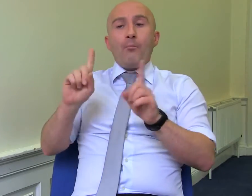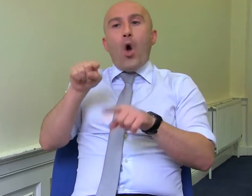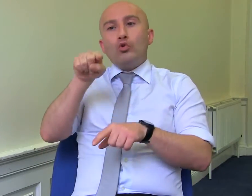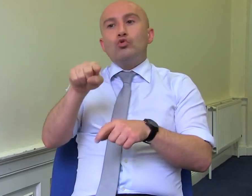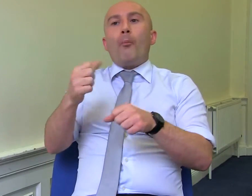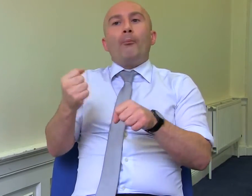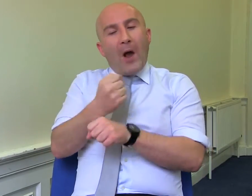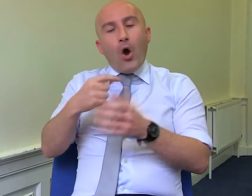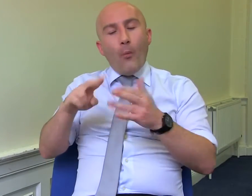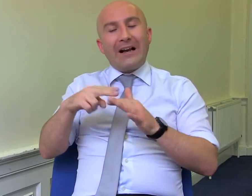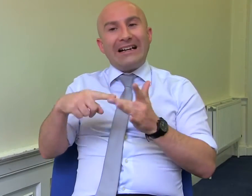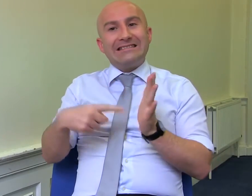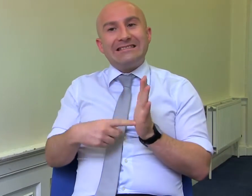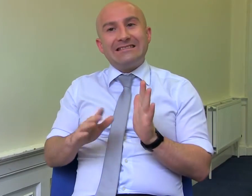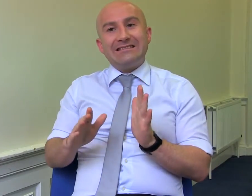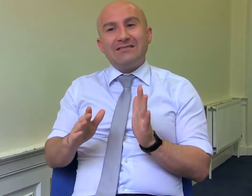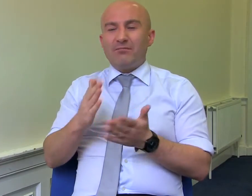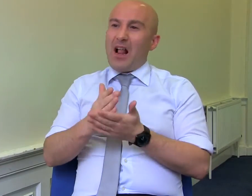Your deafness is really what you make of it,